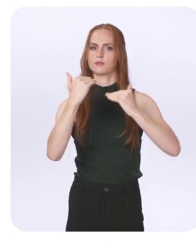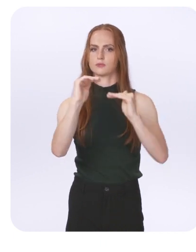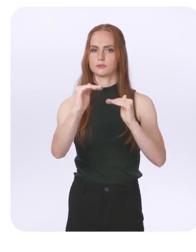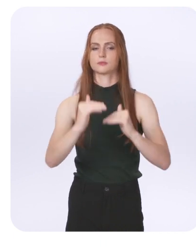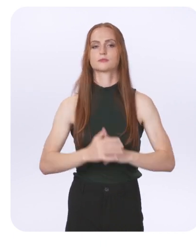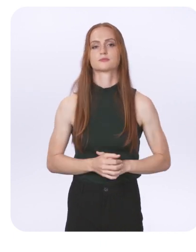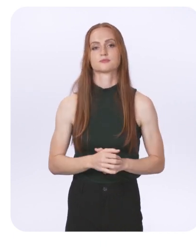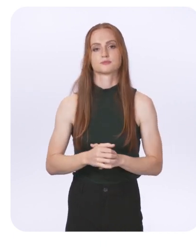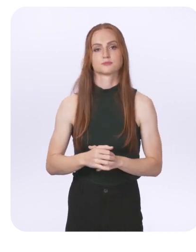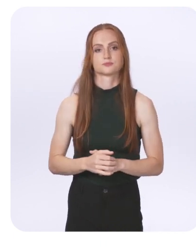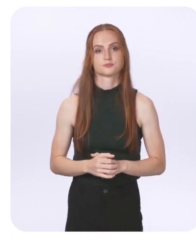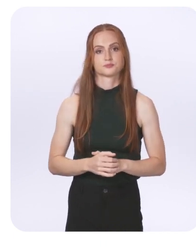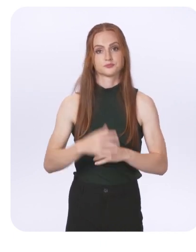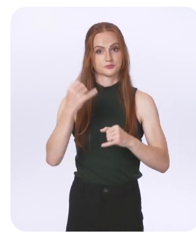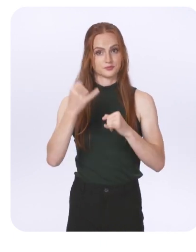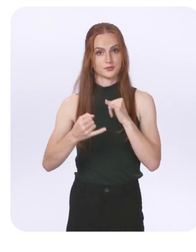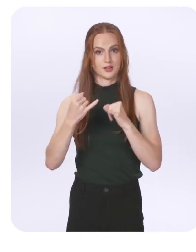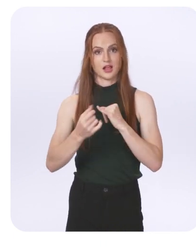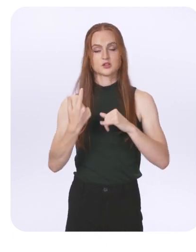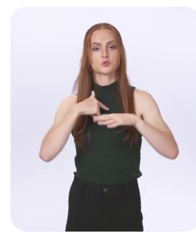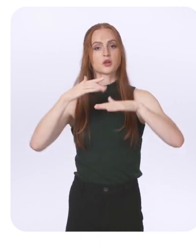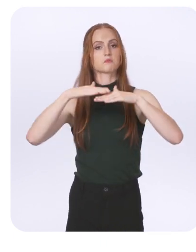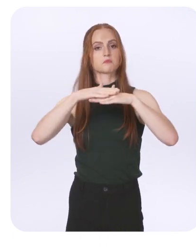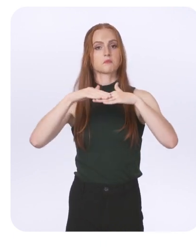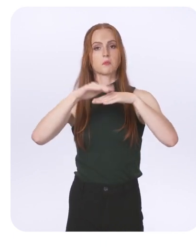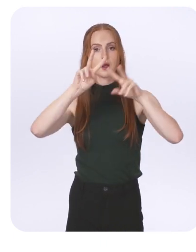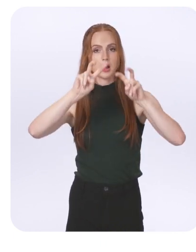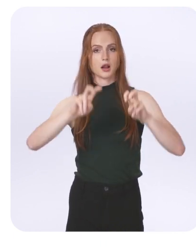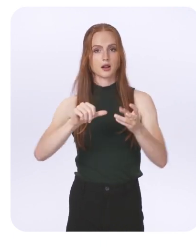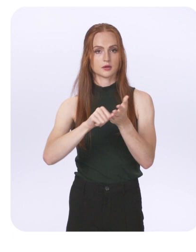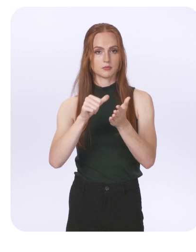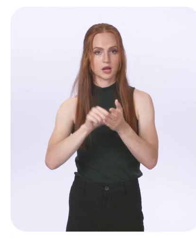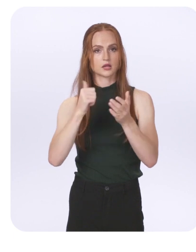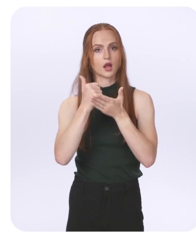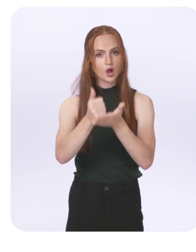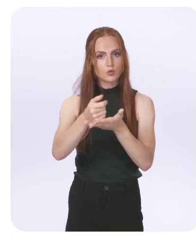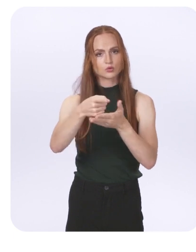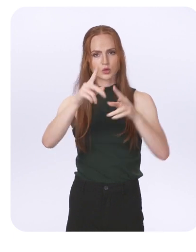As I mentioned earlier, there isn’t a single formula for growing your app post-launch.